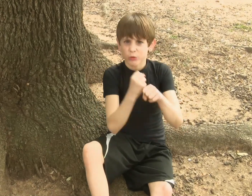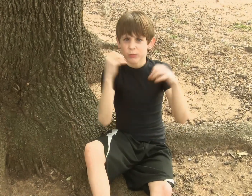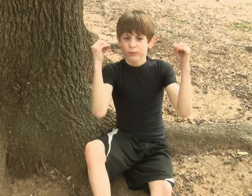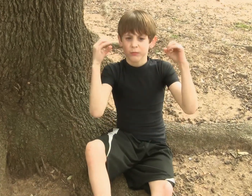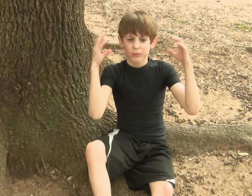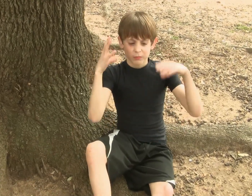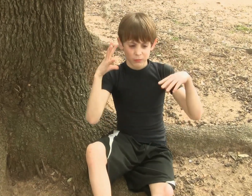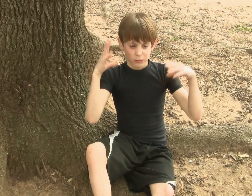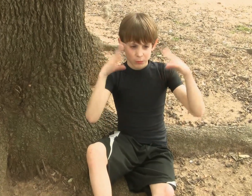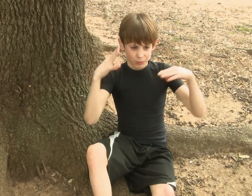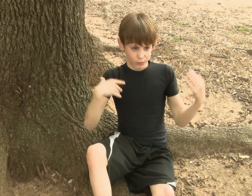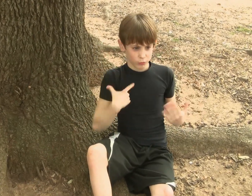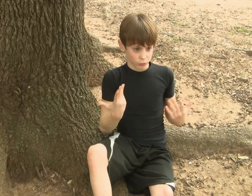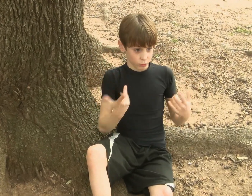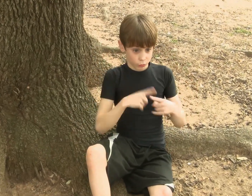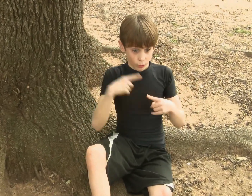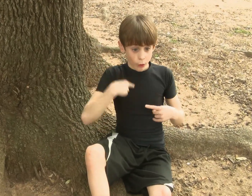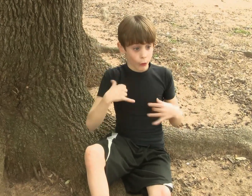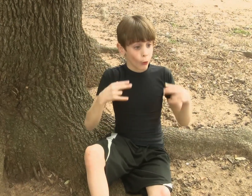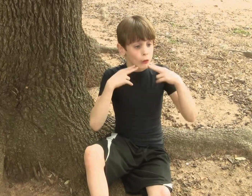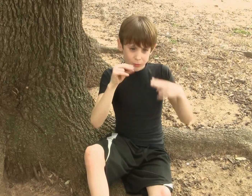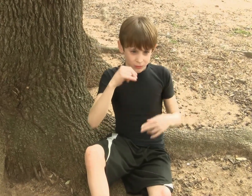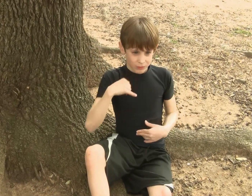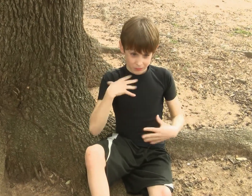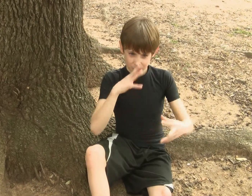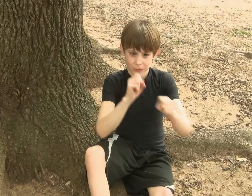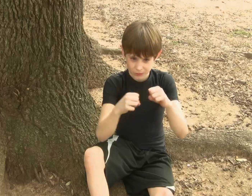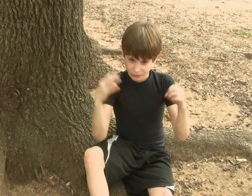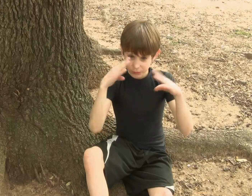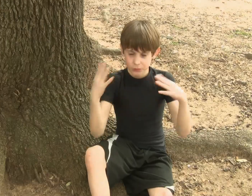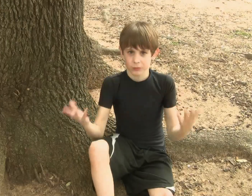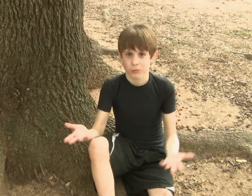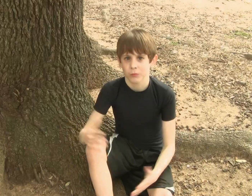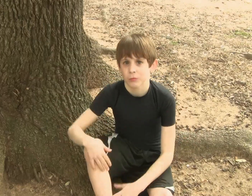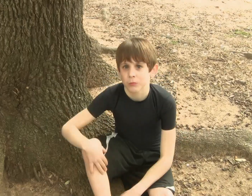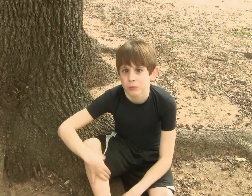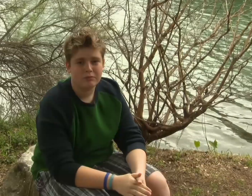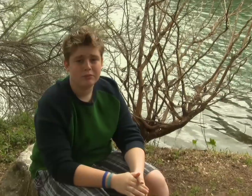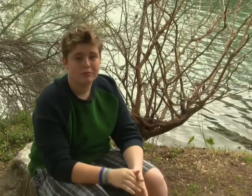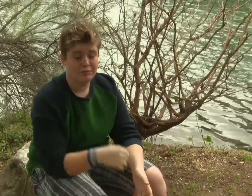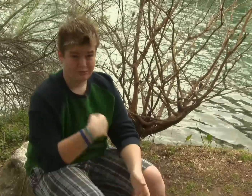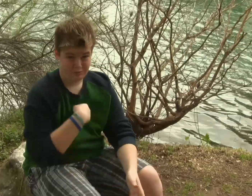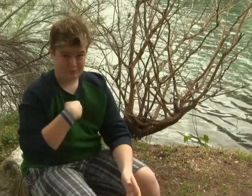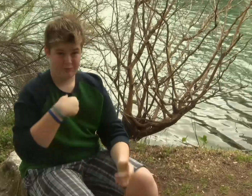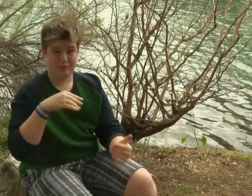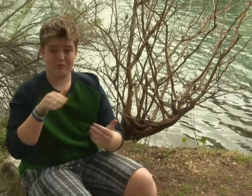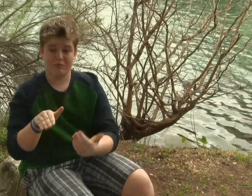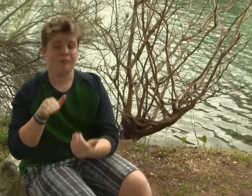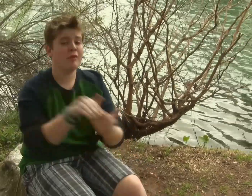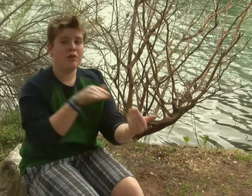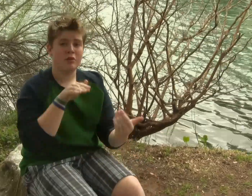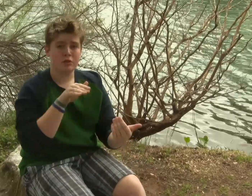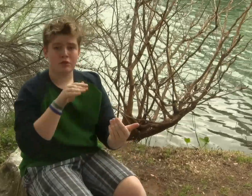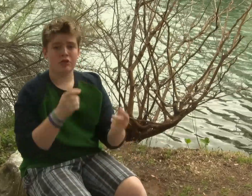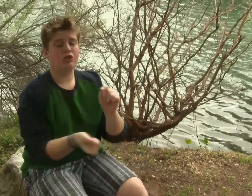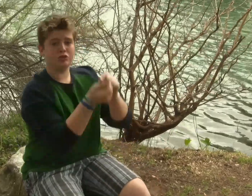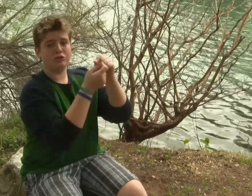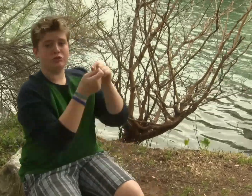THEN I'LL BE IN TROUBLE, TOO. I DON'T WANT THAT. IF I GET EVEN WITH SOMEONE ELSE,